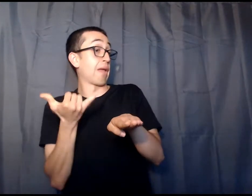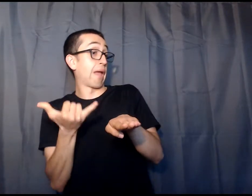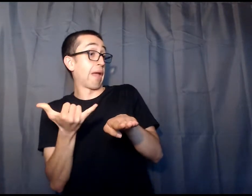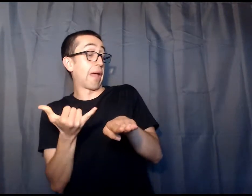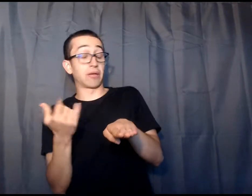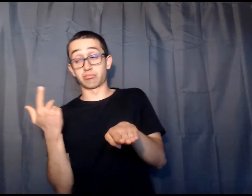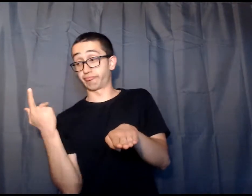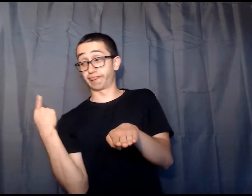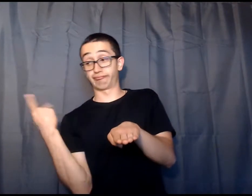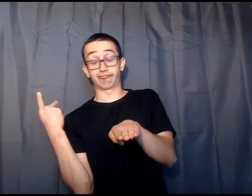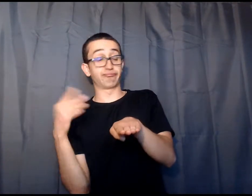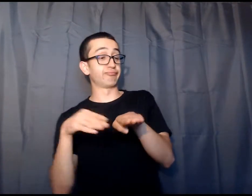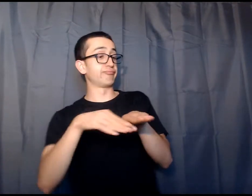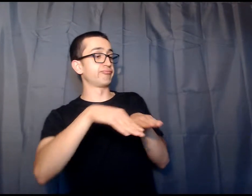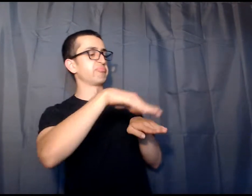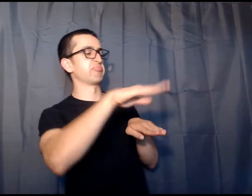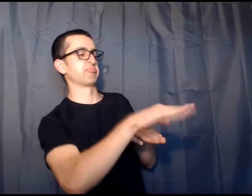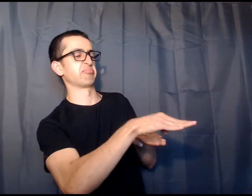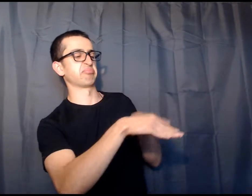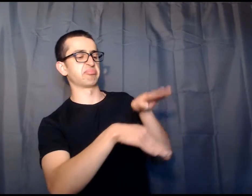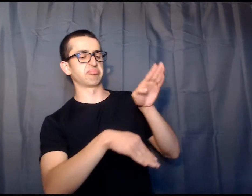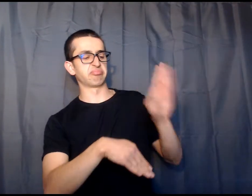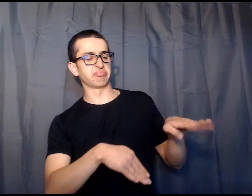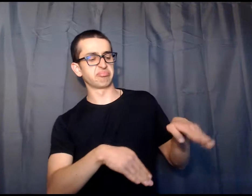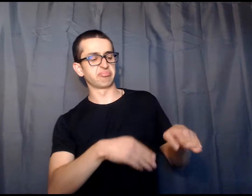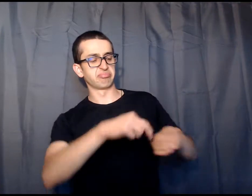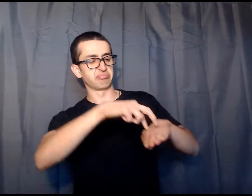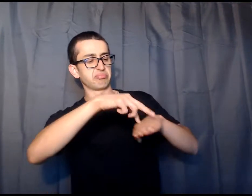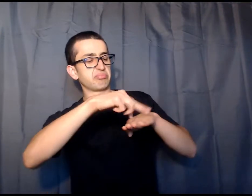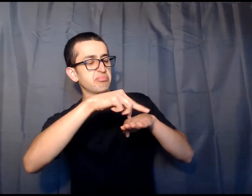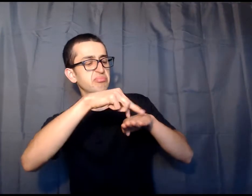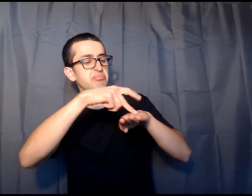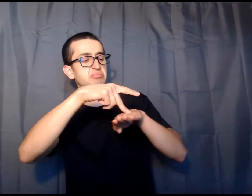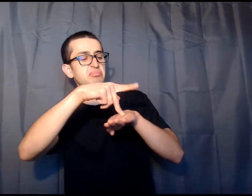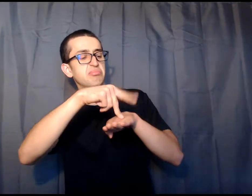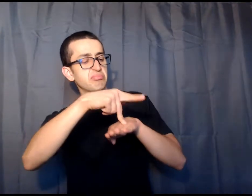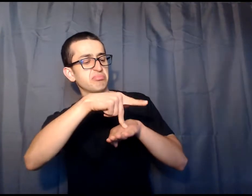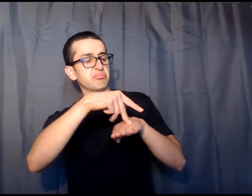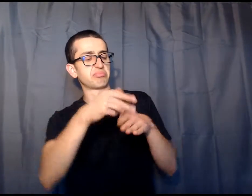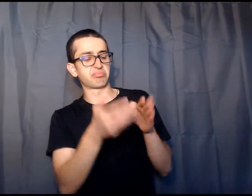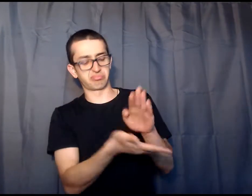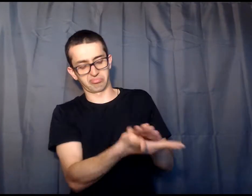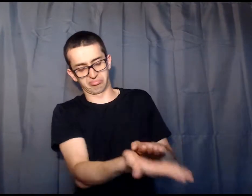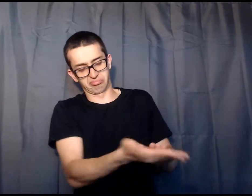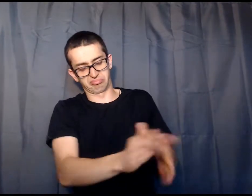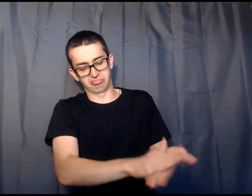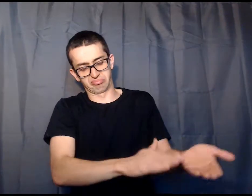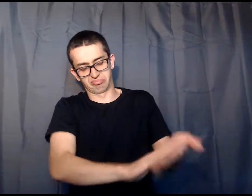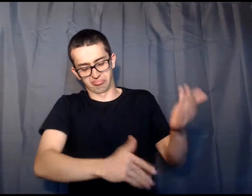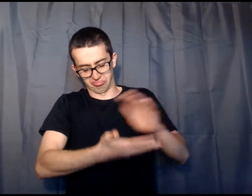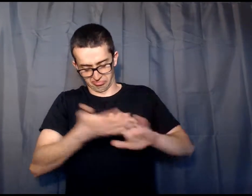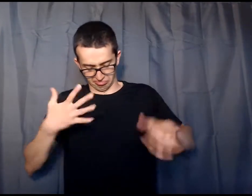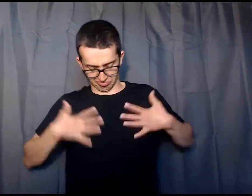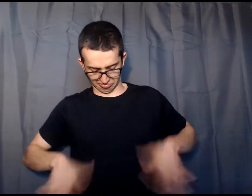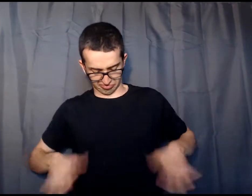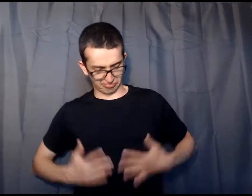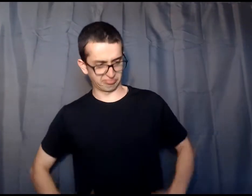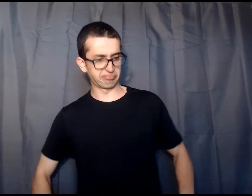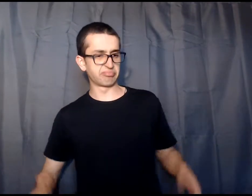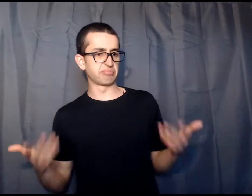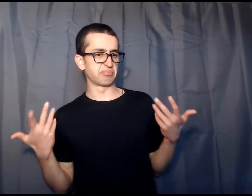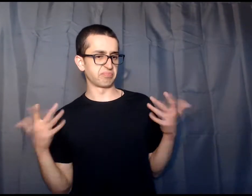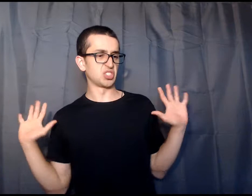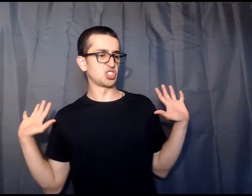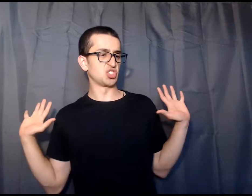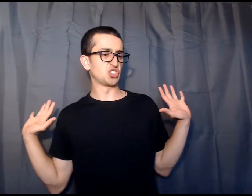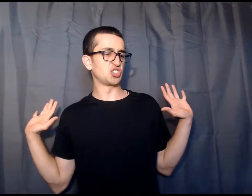even that we shake off against you.'